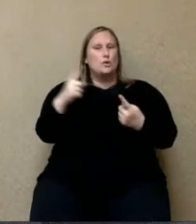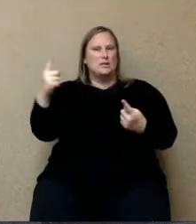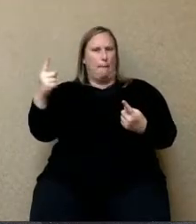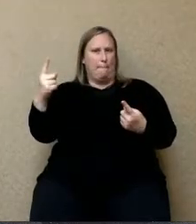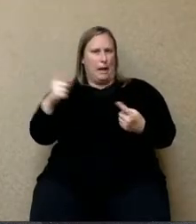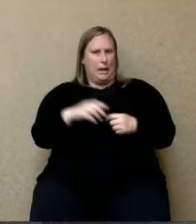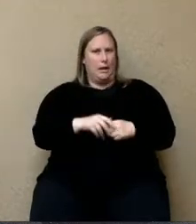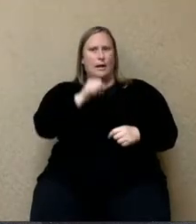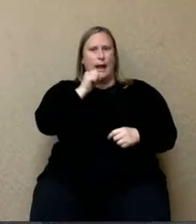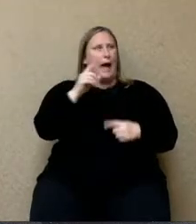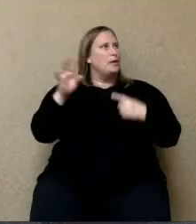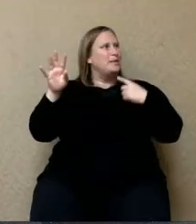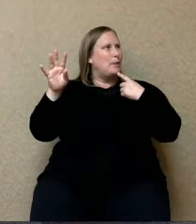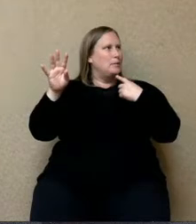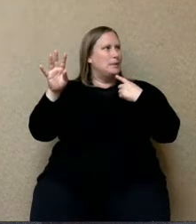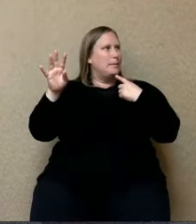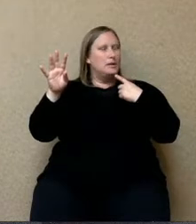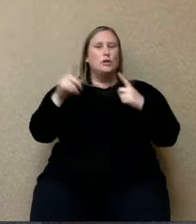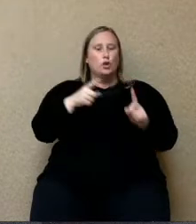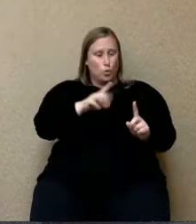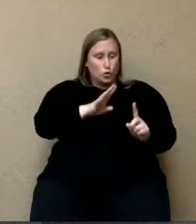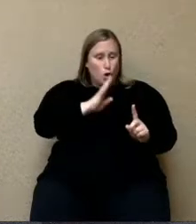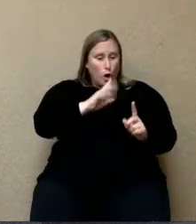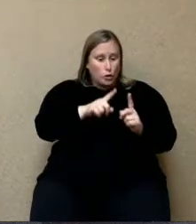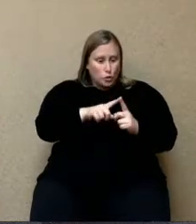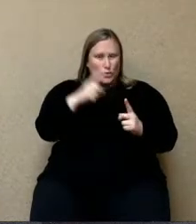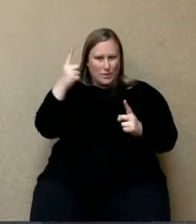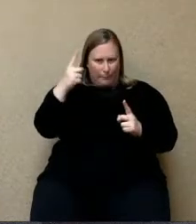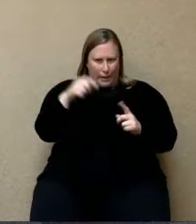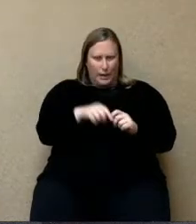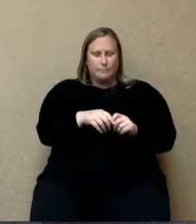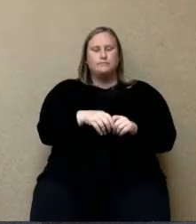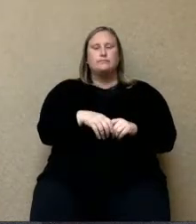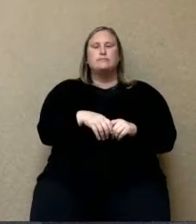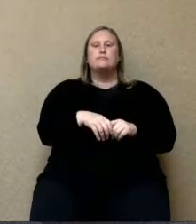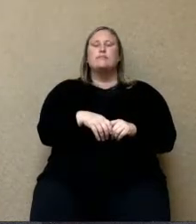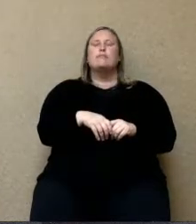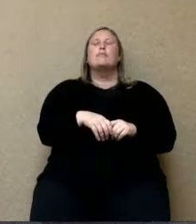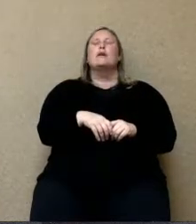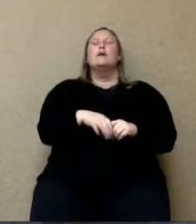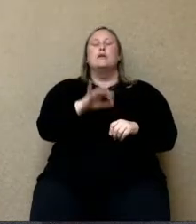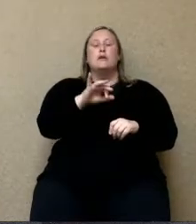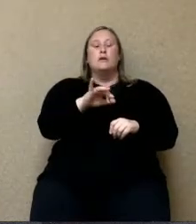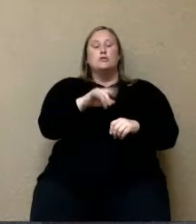So, it was a whole story, but that was like a repetitive line. So, I was in the school one day and I see like a